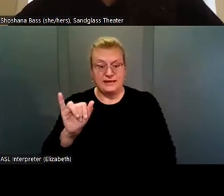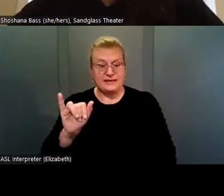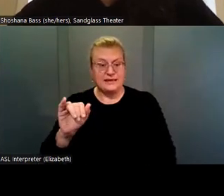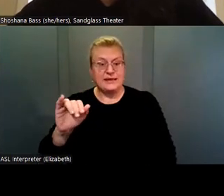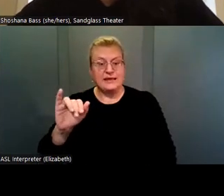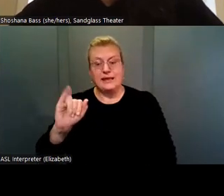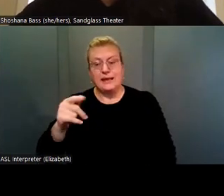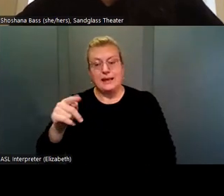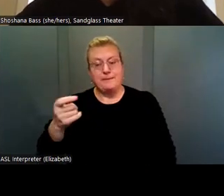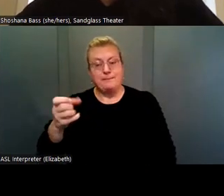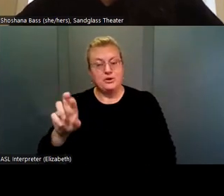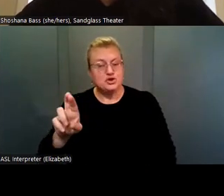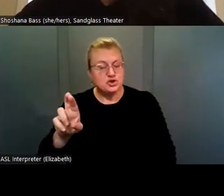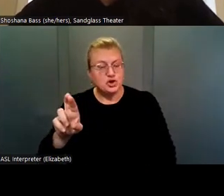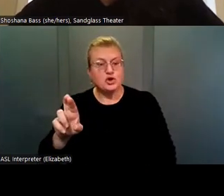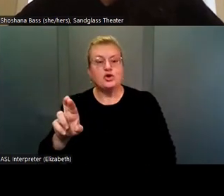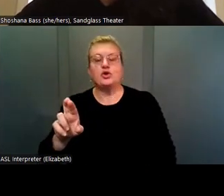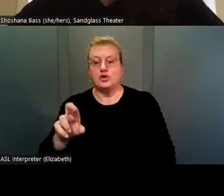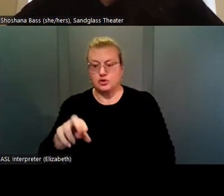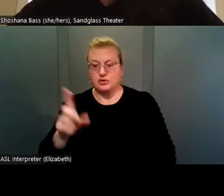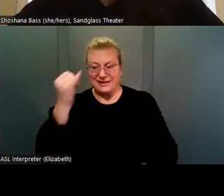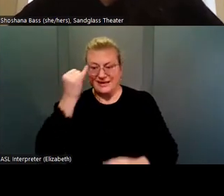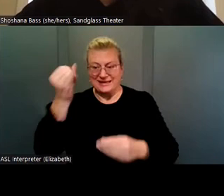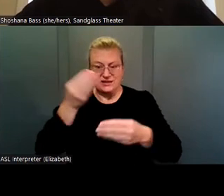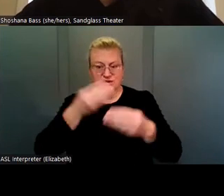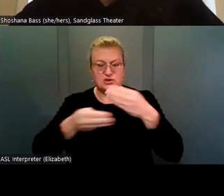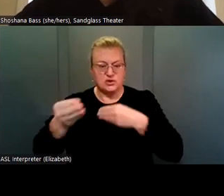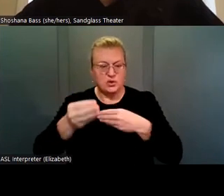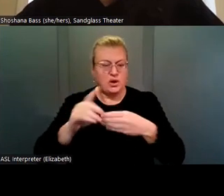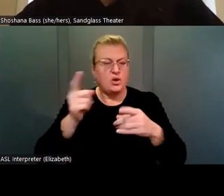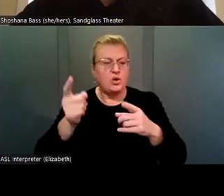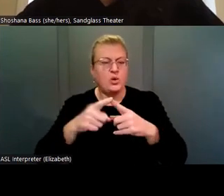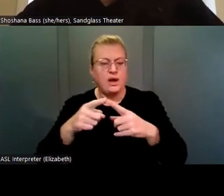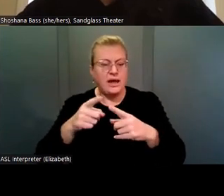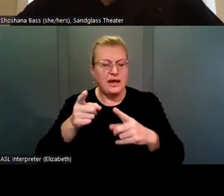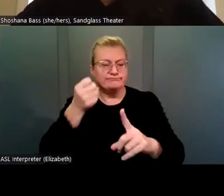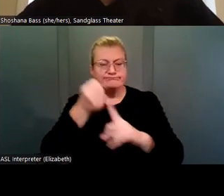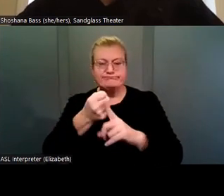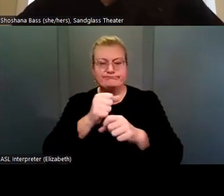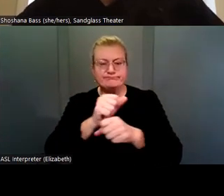and I guess it was right when the pandemic started. He pulled me in,